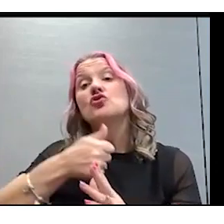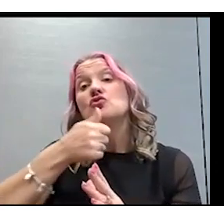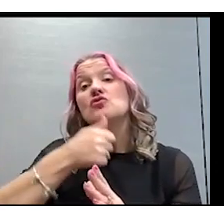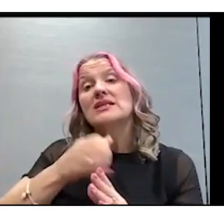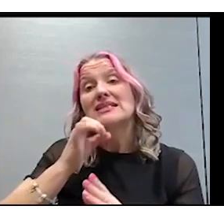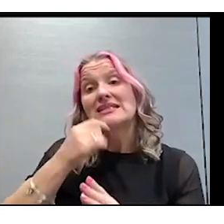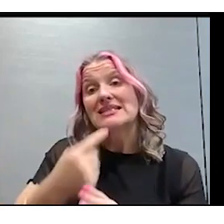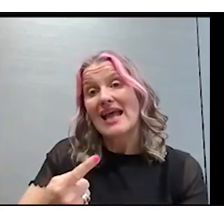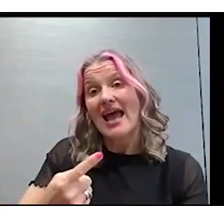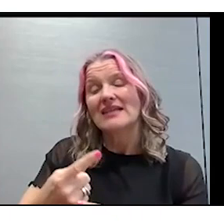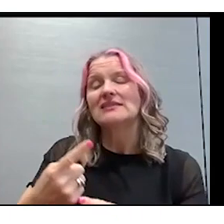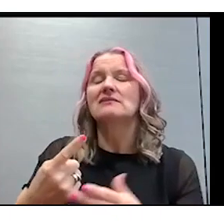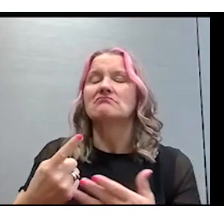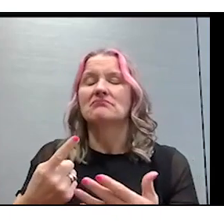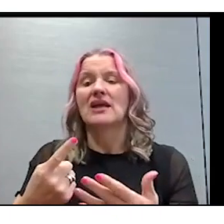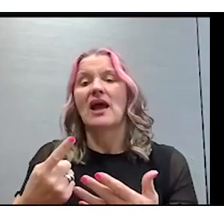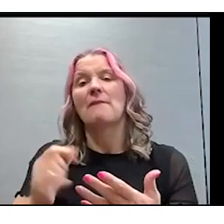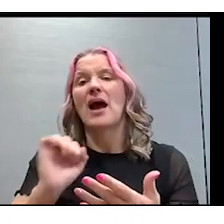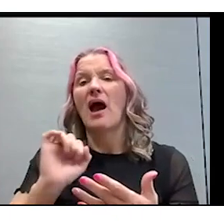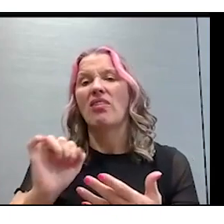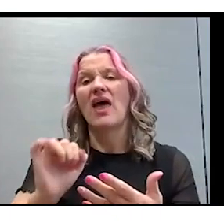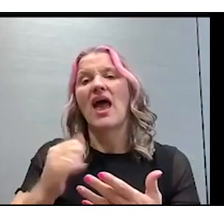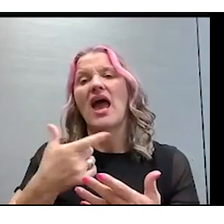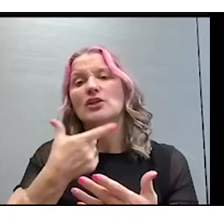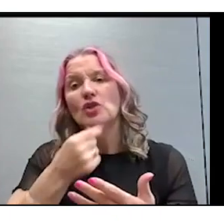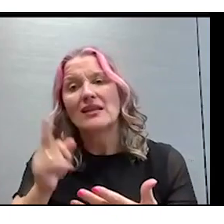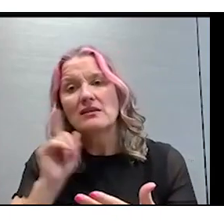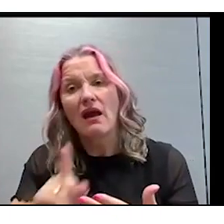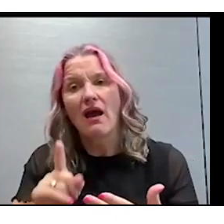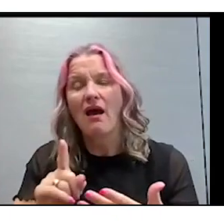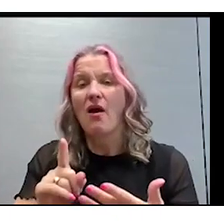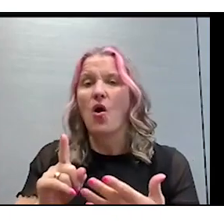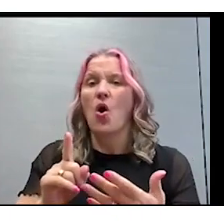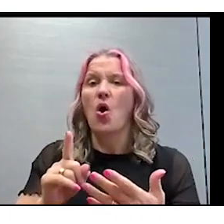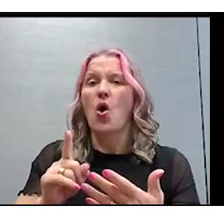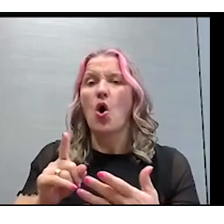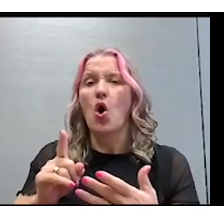user's gender, biological sex, sexuality, religion, etcetera, etcetera, it's a long